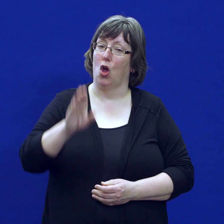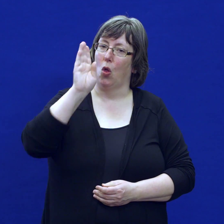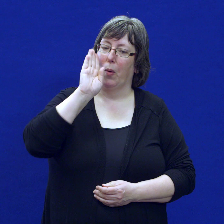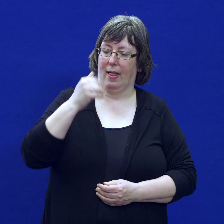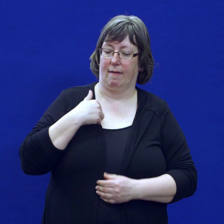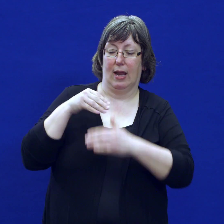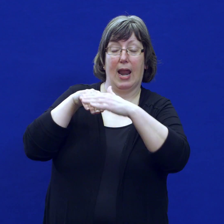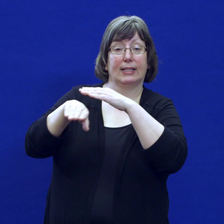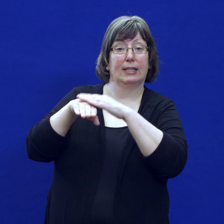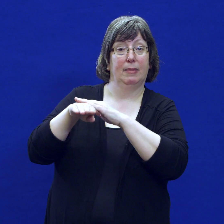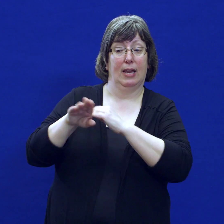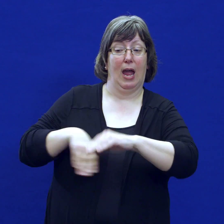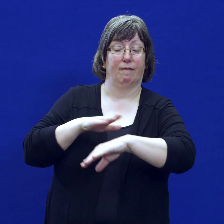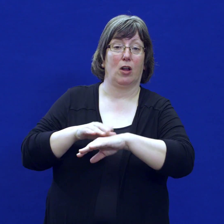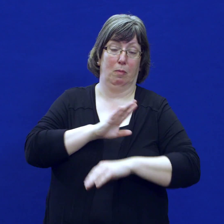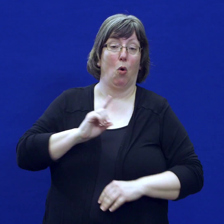accessibility Advisory Board